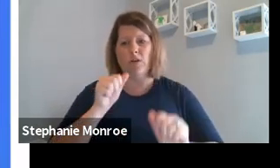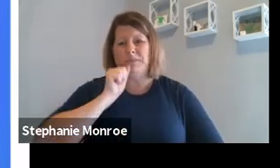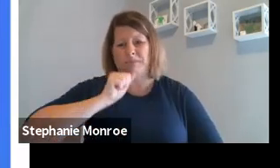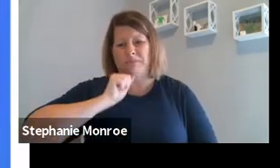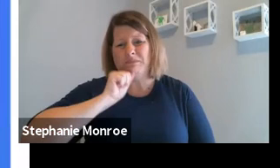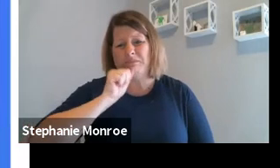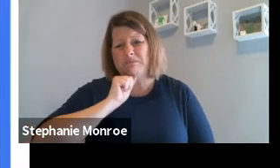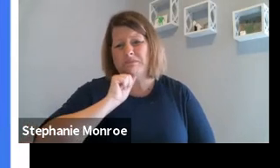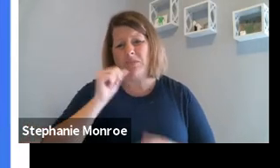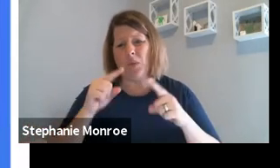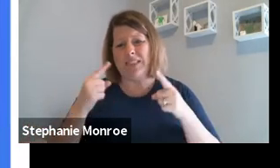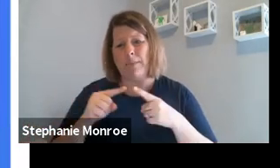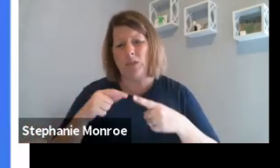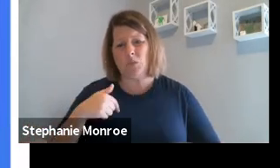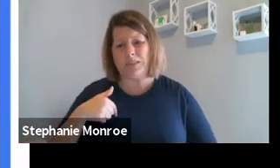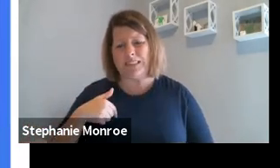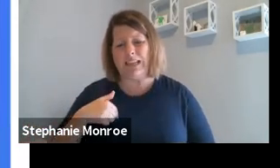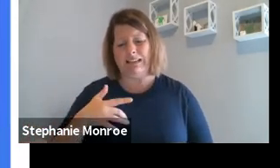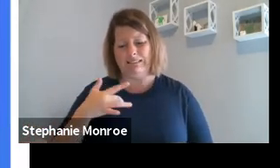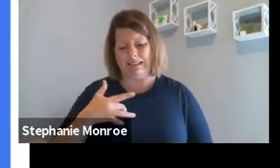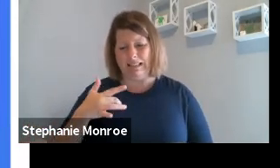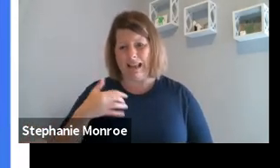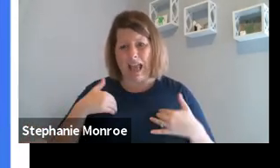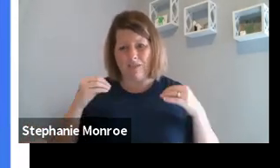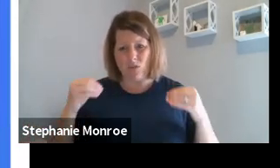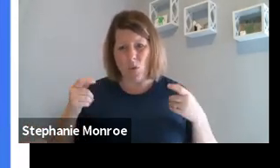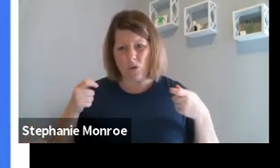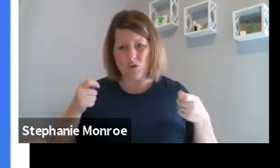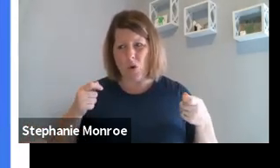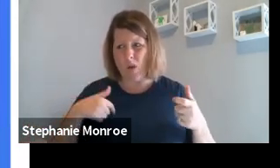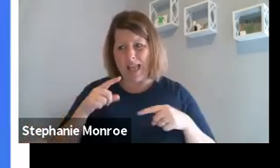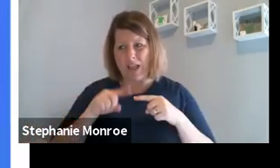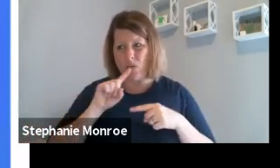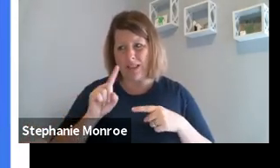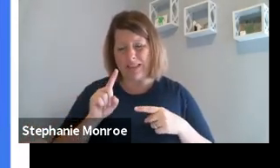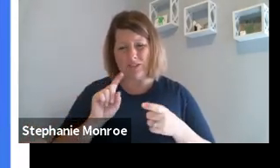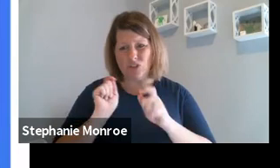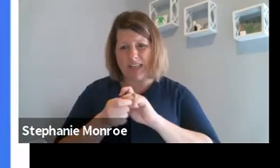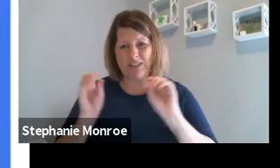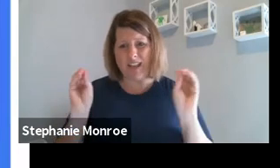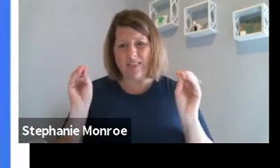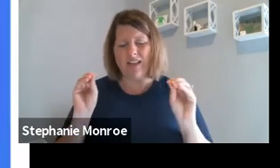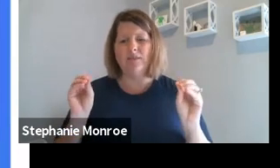to them, and feeling that they don't have the resources to really make a difference at the time, they choose to stay.